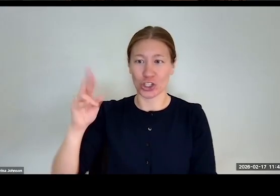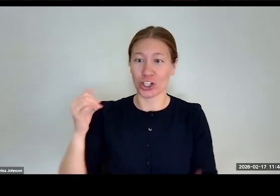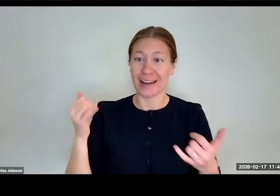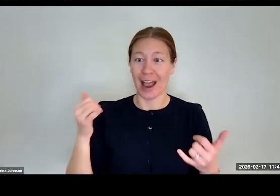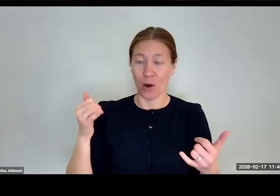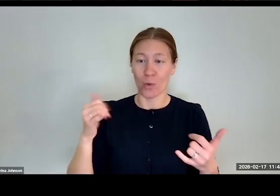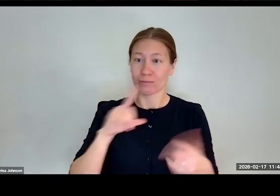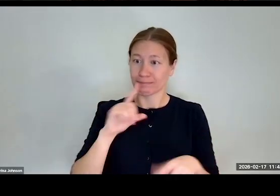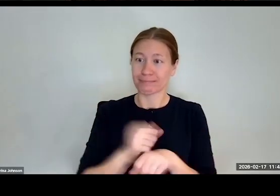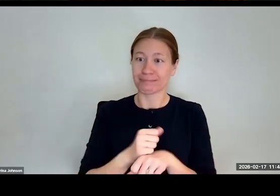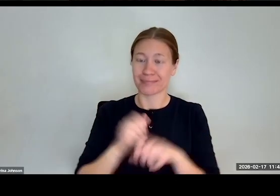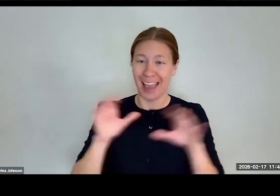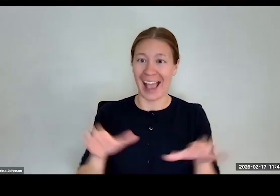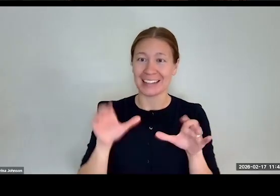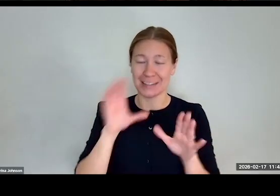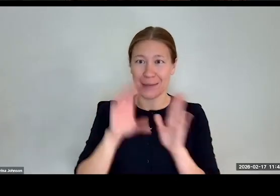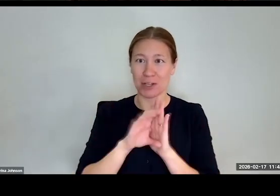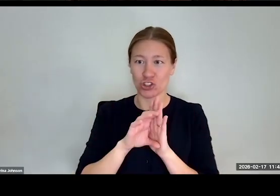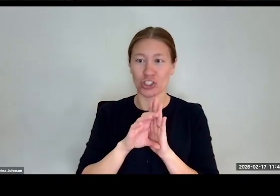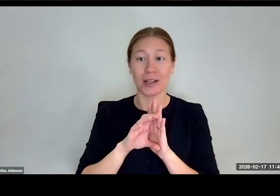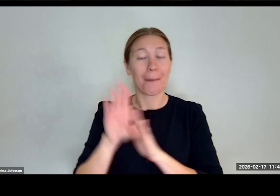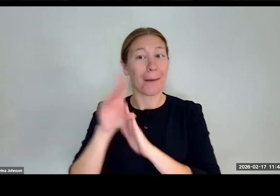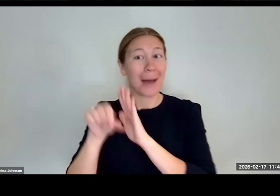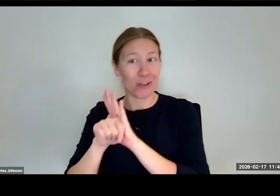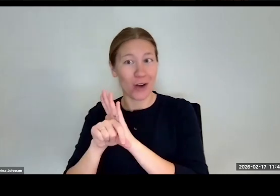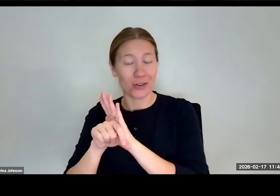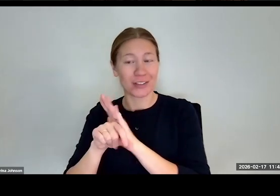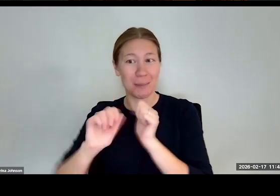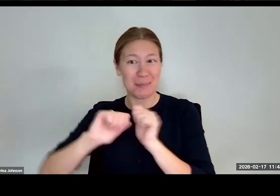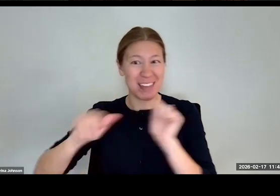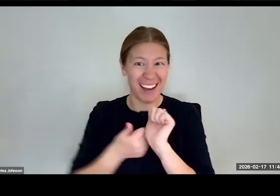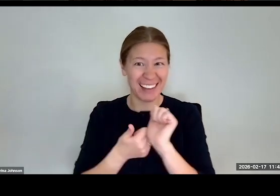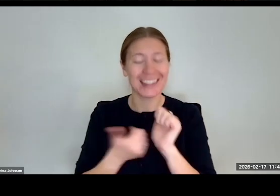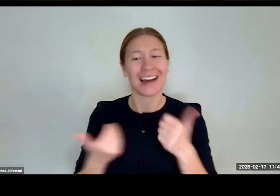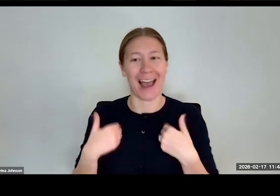but in behind I have a background image as well. So this is one way to do that.